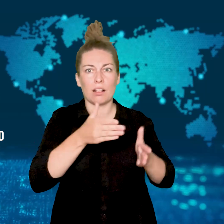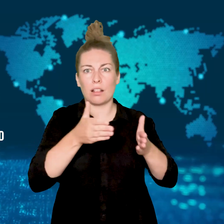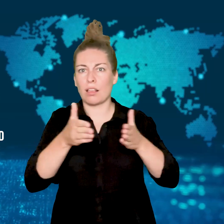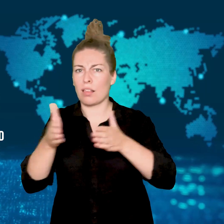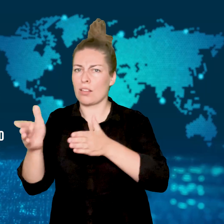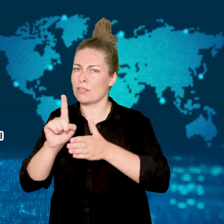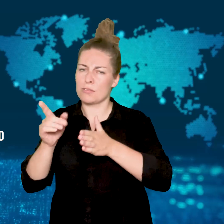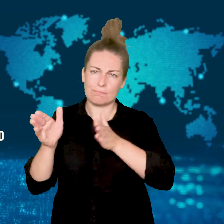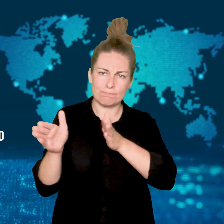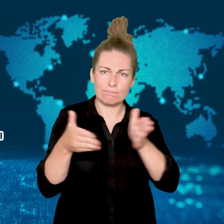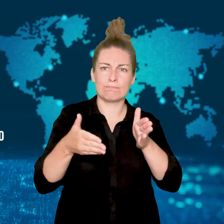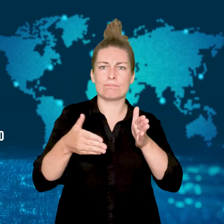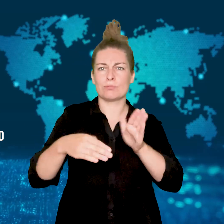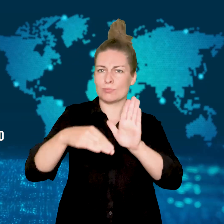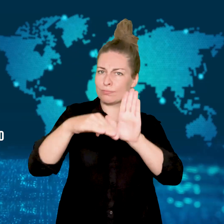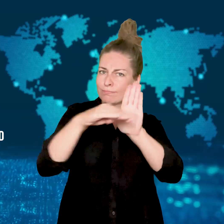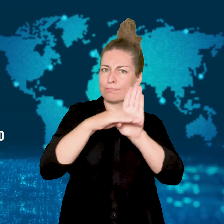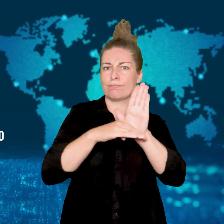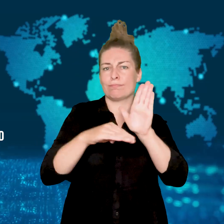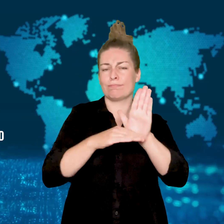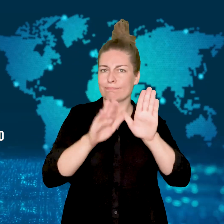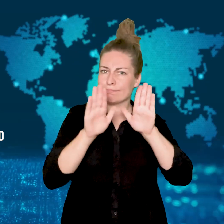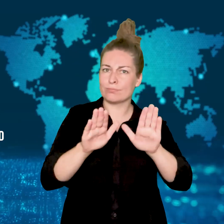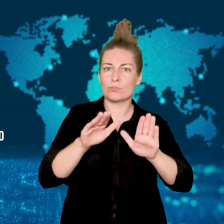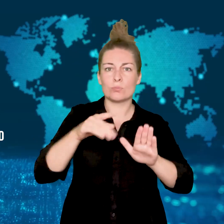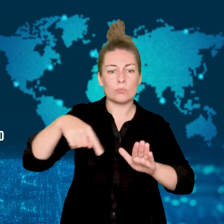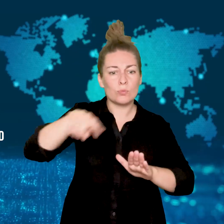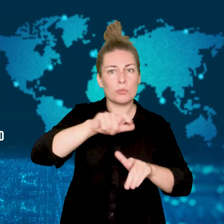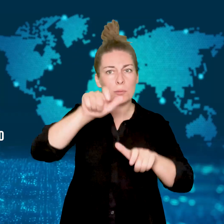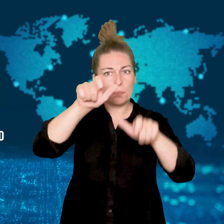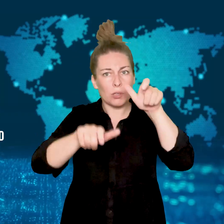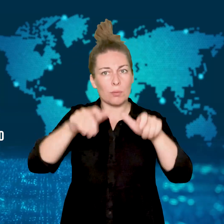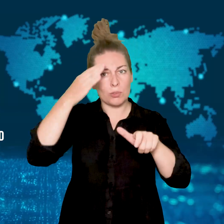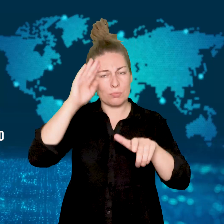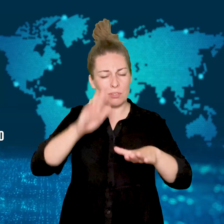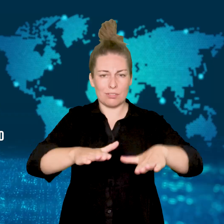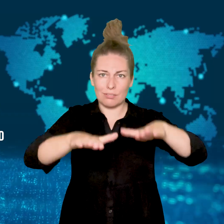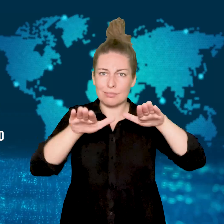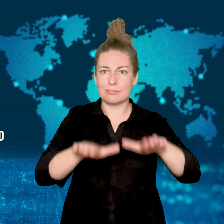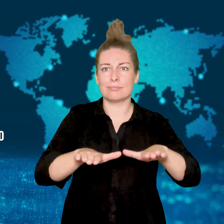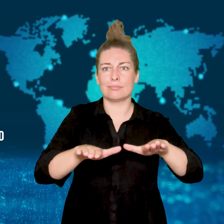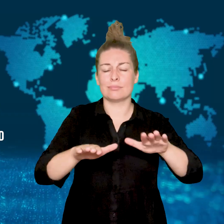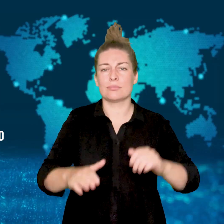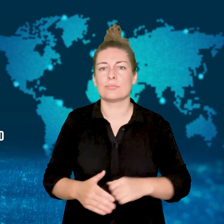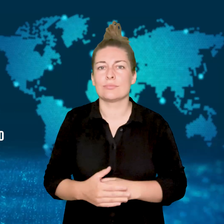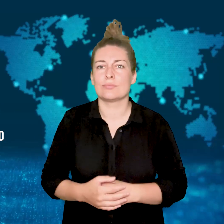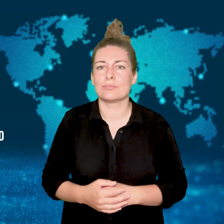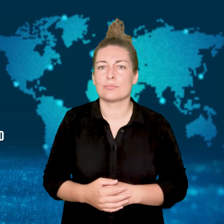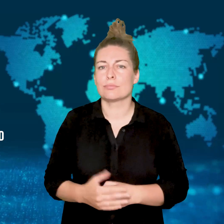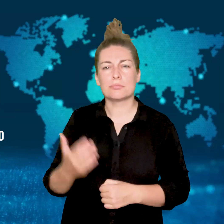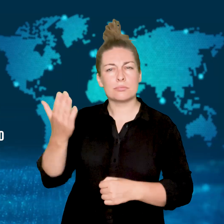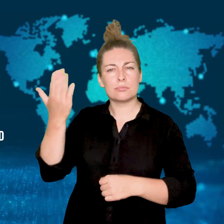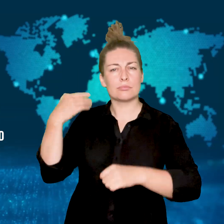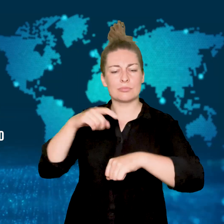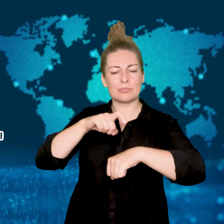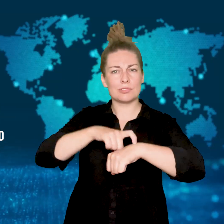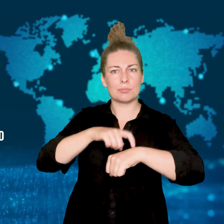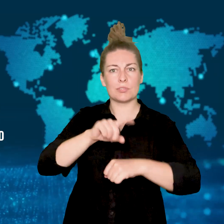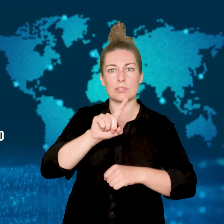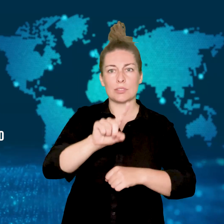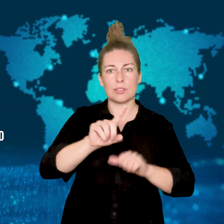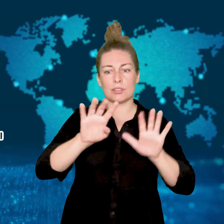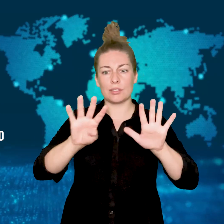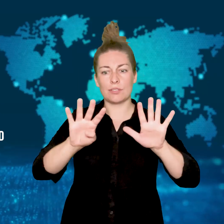recruit its Cuban citizens.